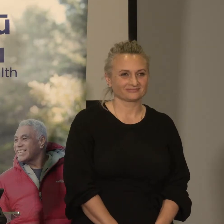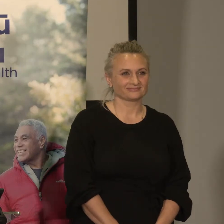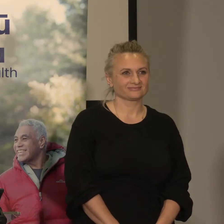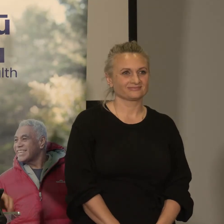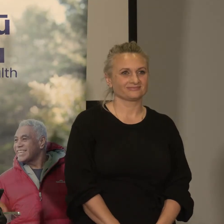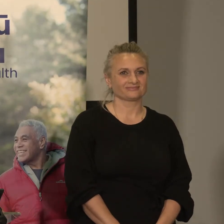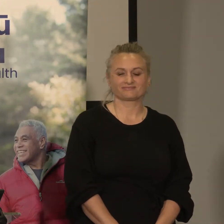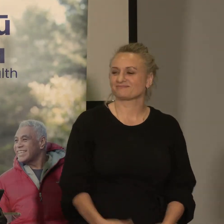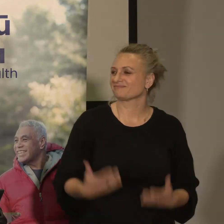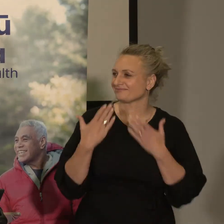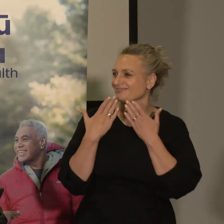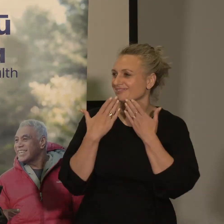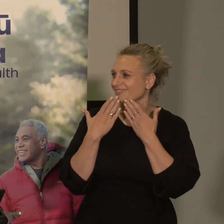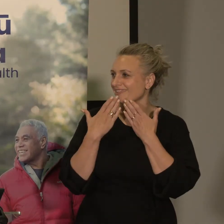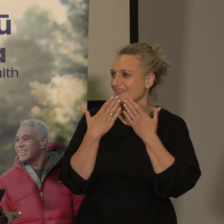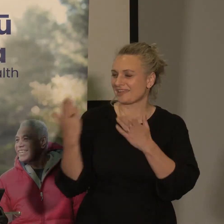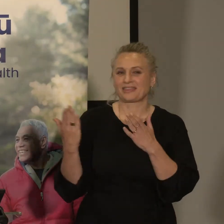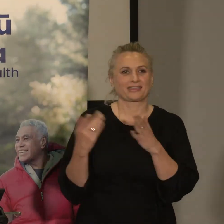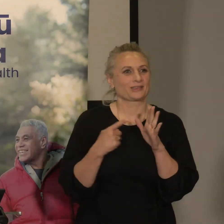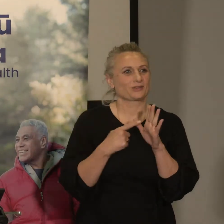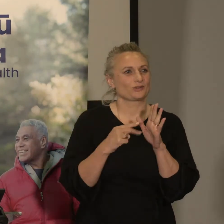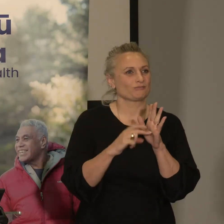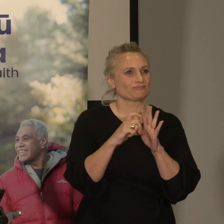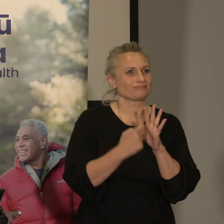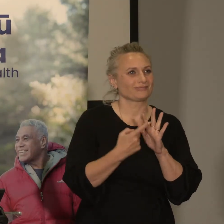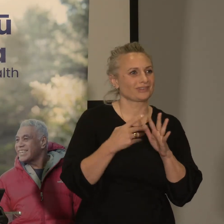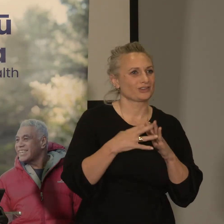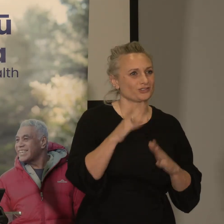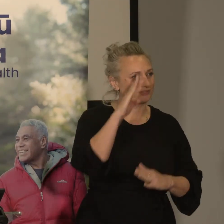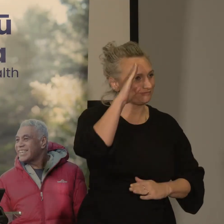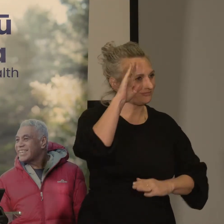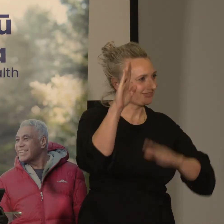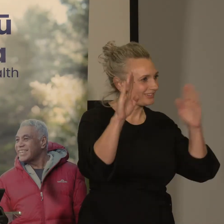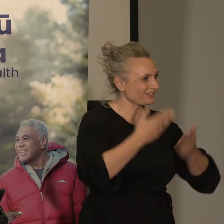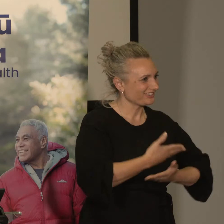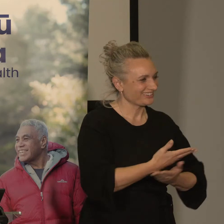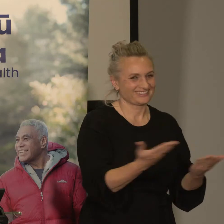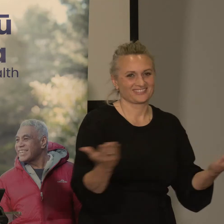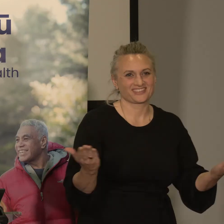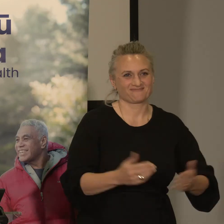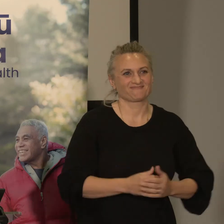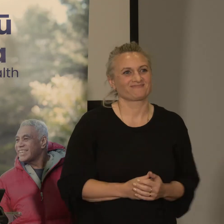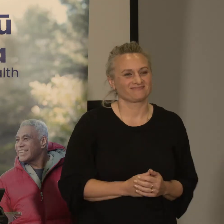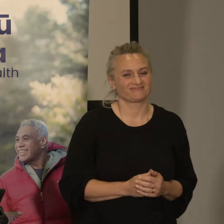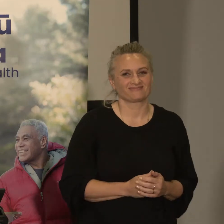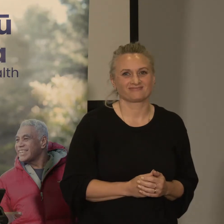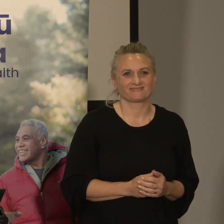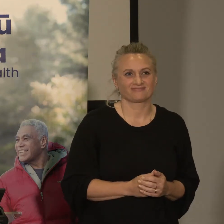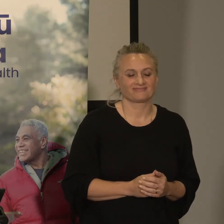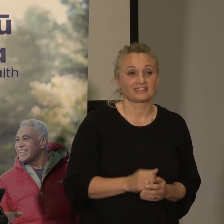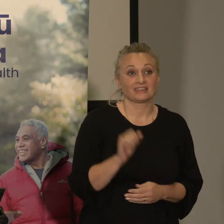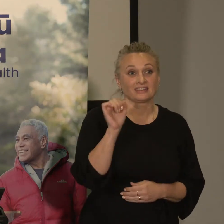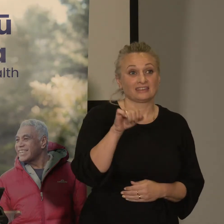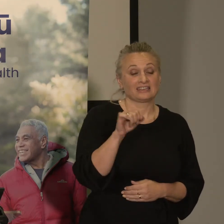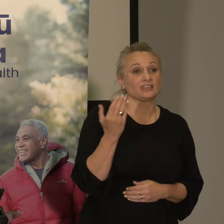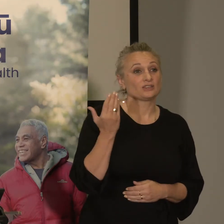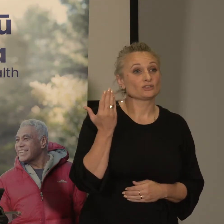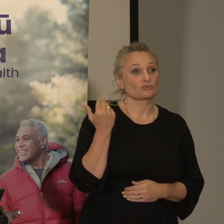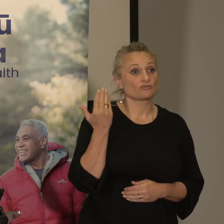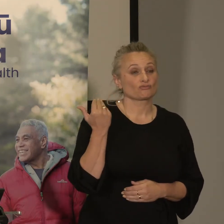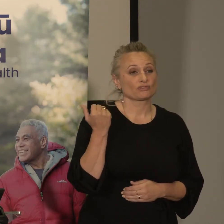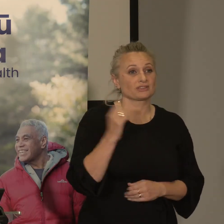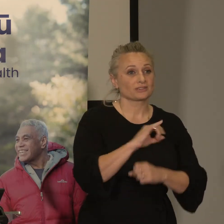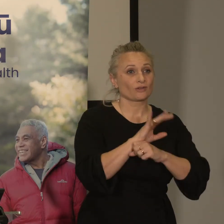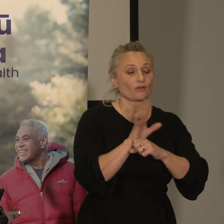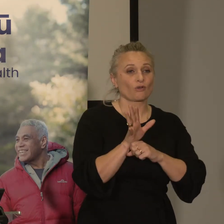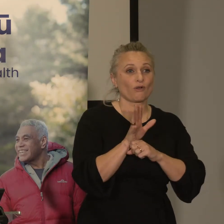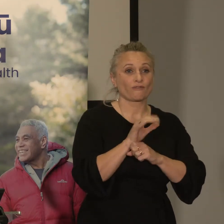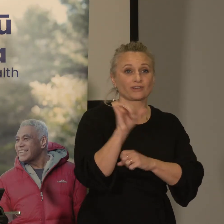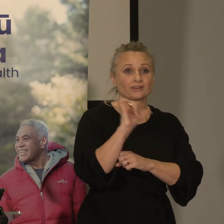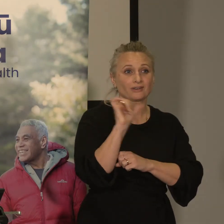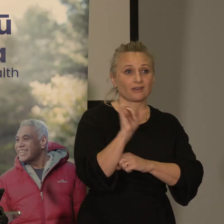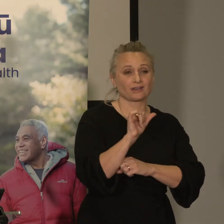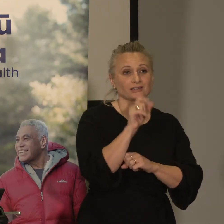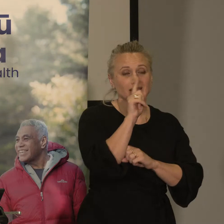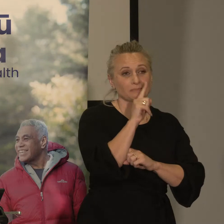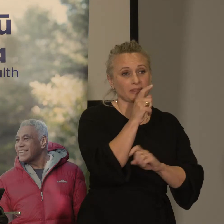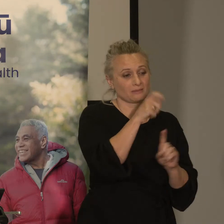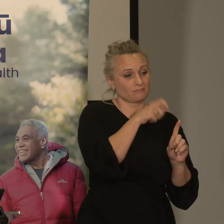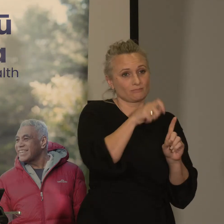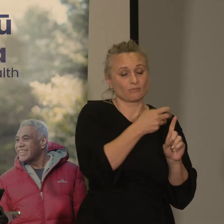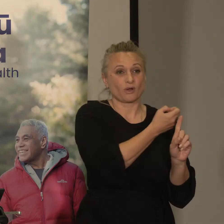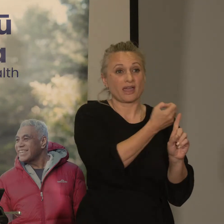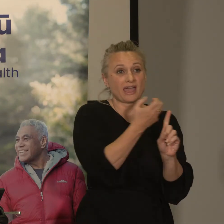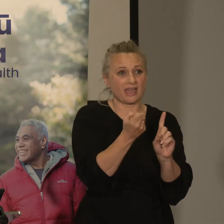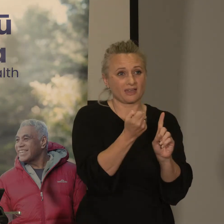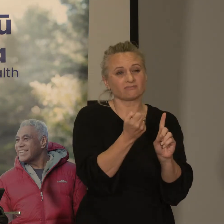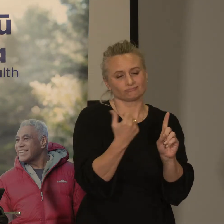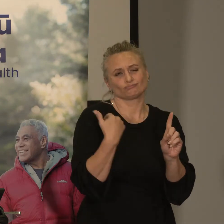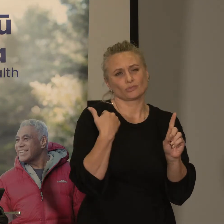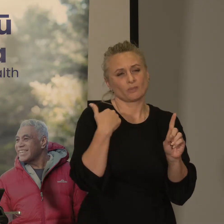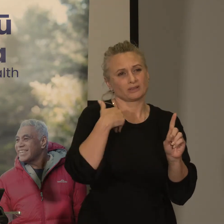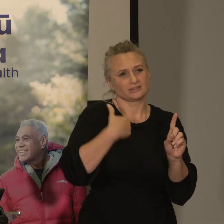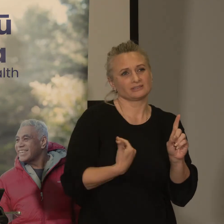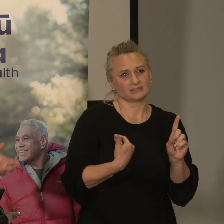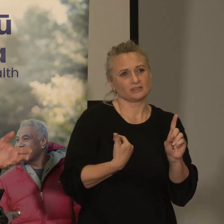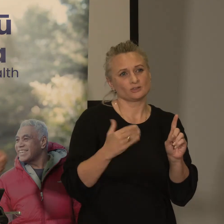Thank you Andrew. Kia ora